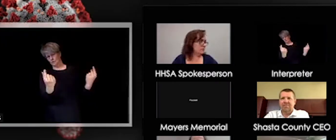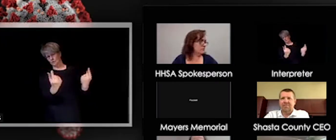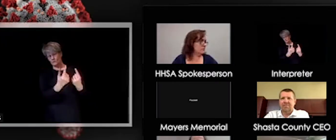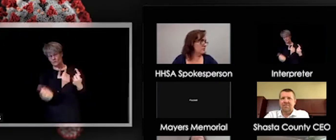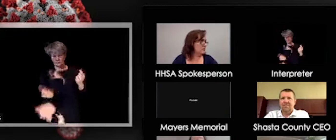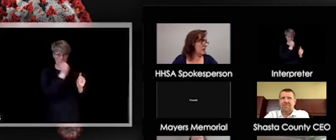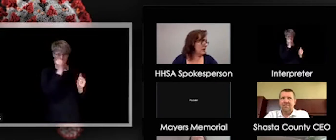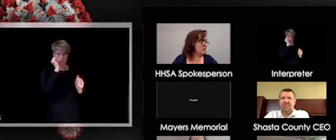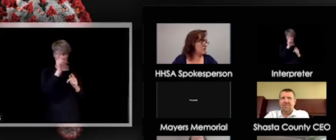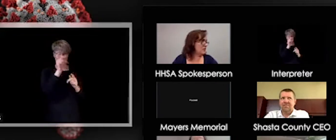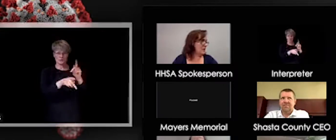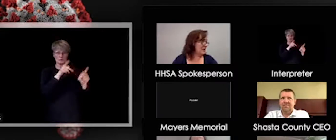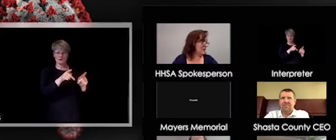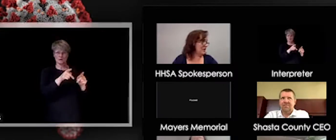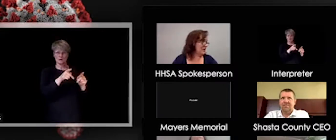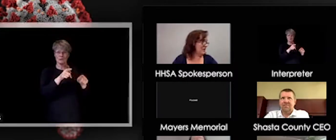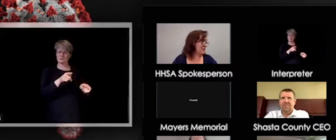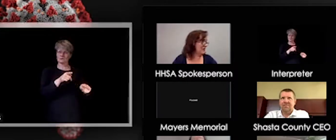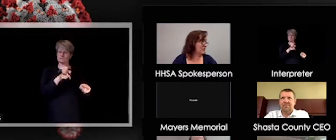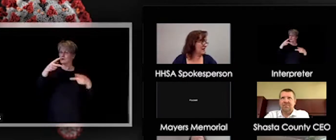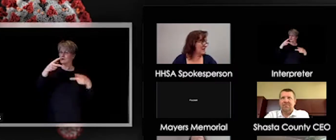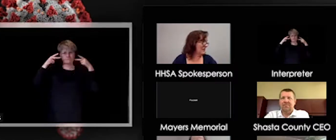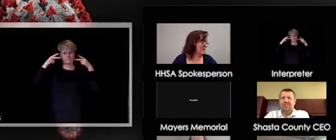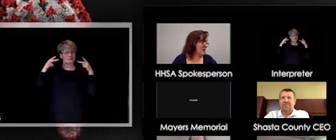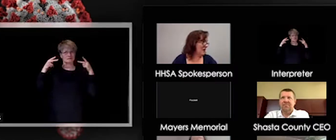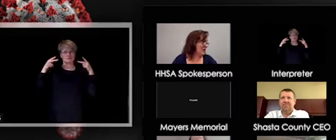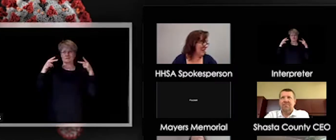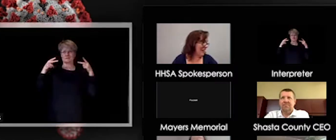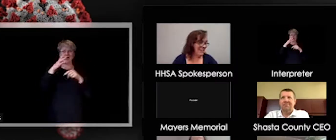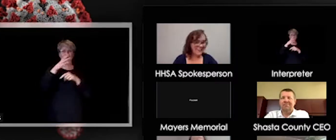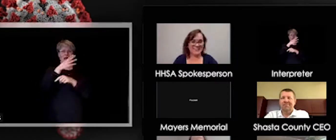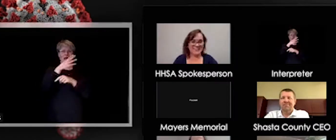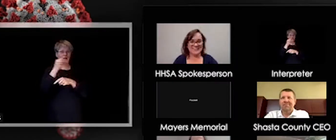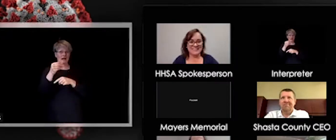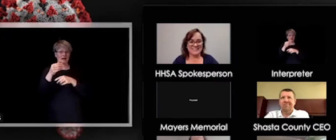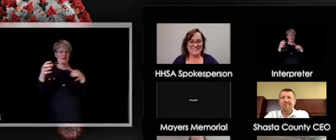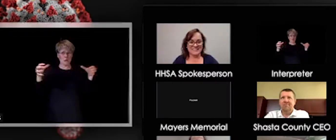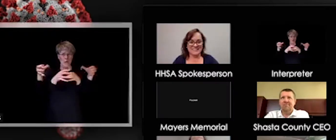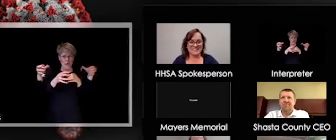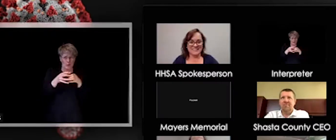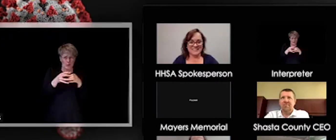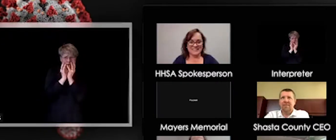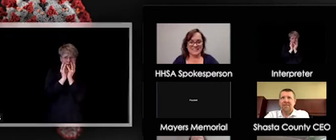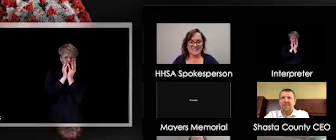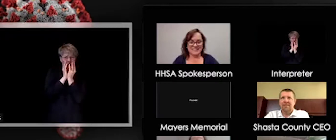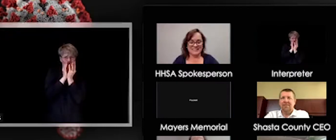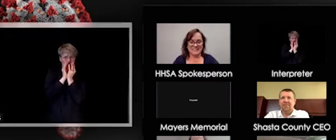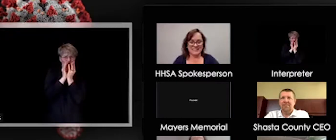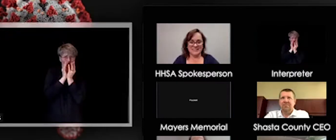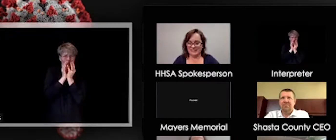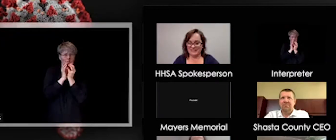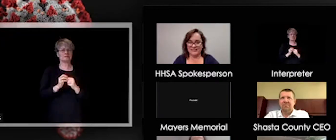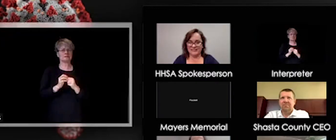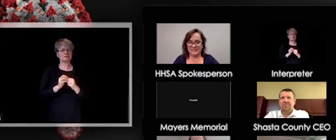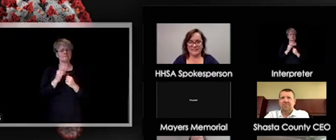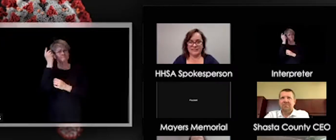on the streets were not masked and were huddled together, and I was just thinking to myself